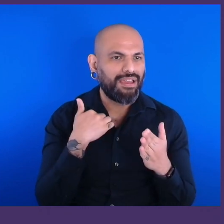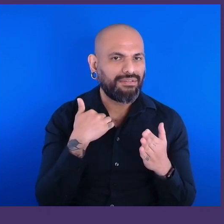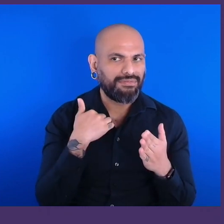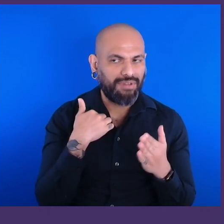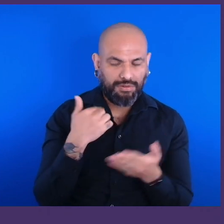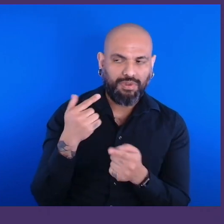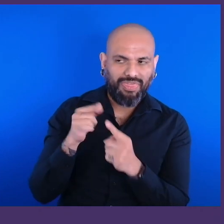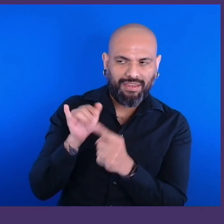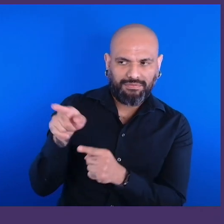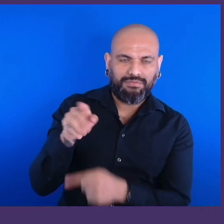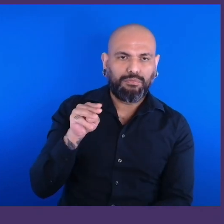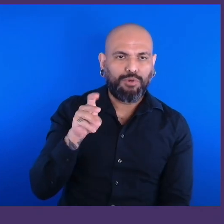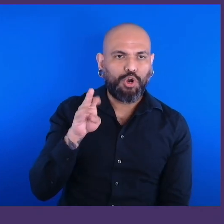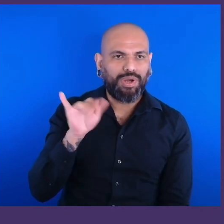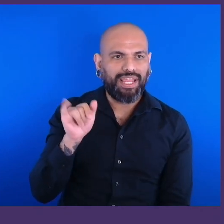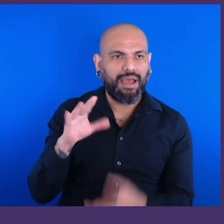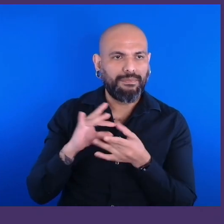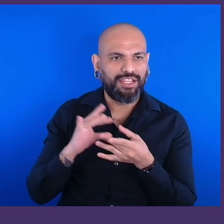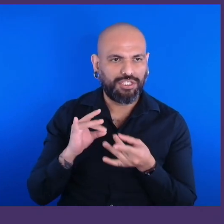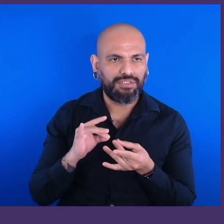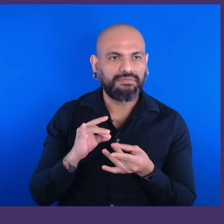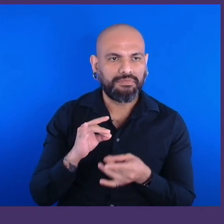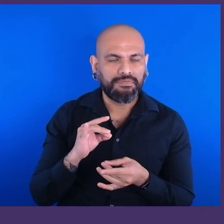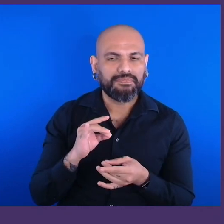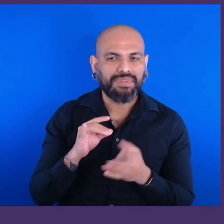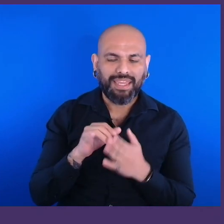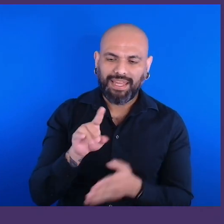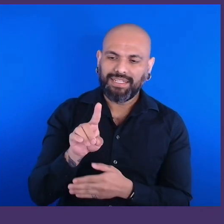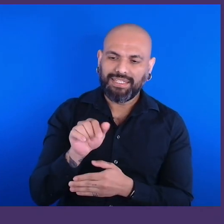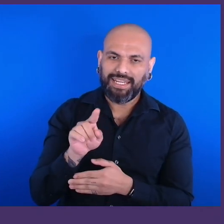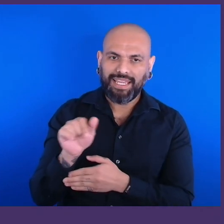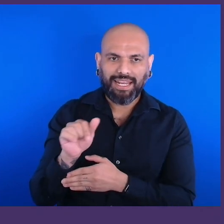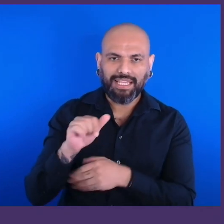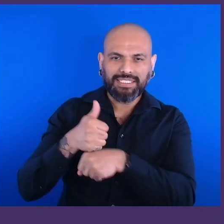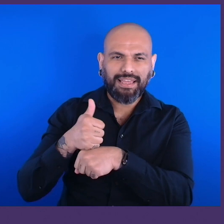of data set discrimination, etc. So,